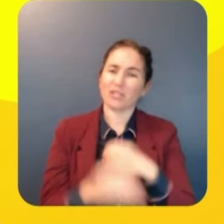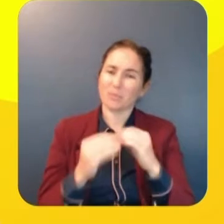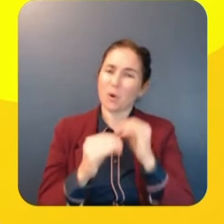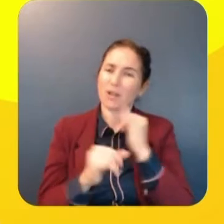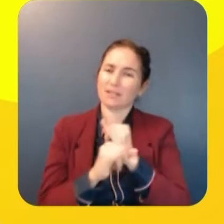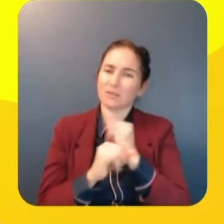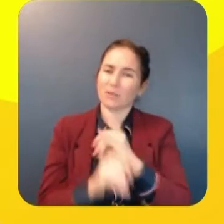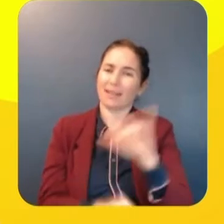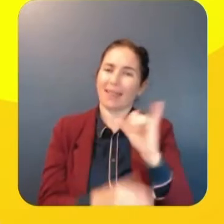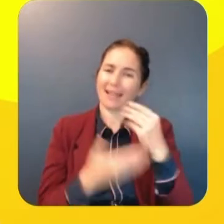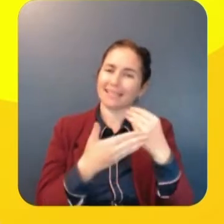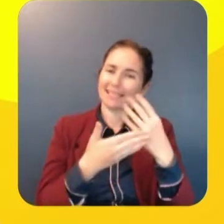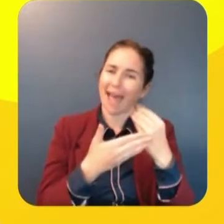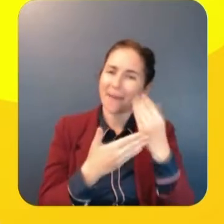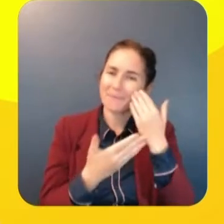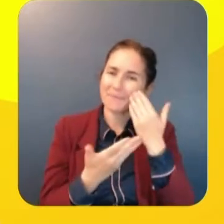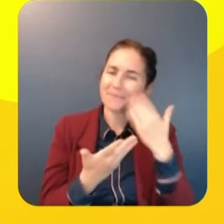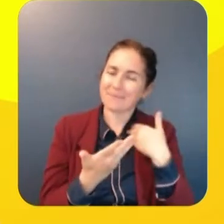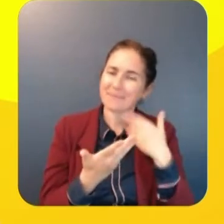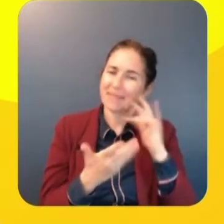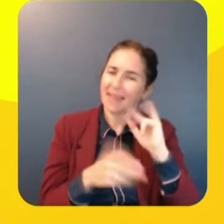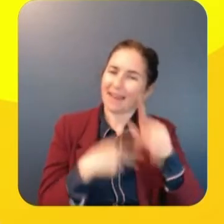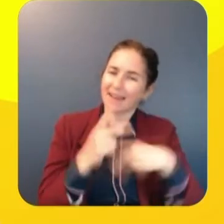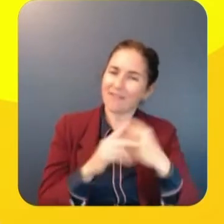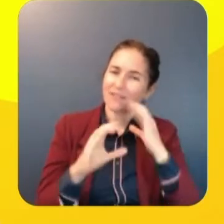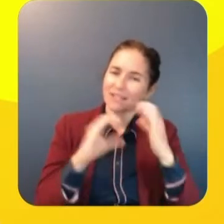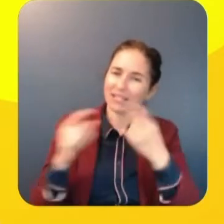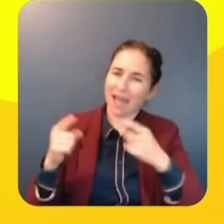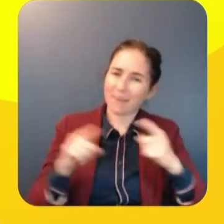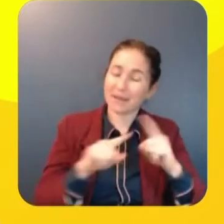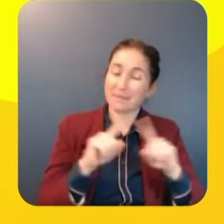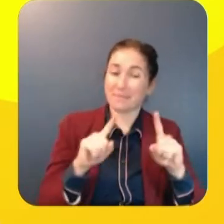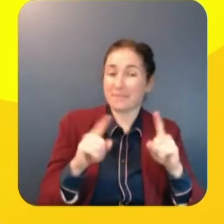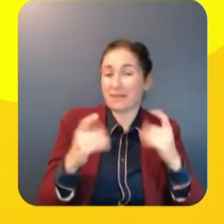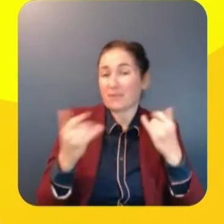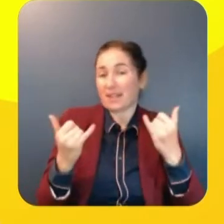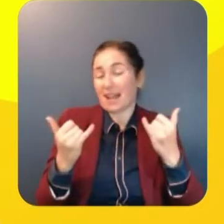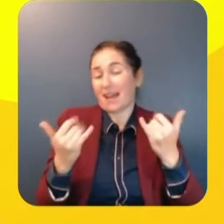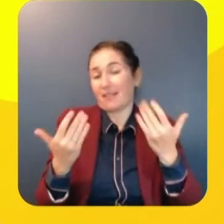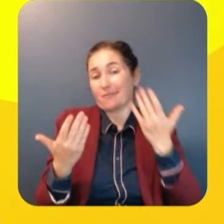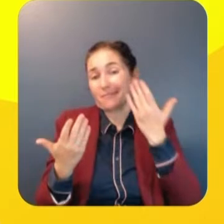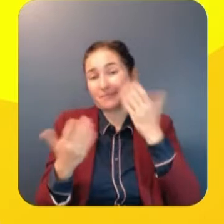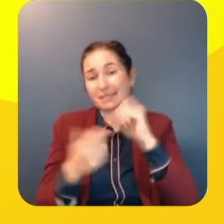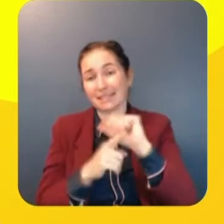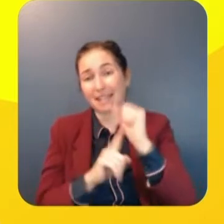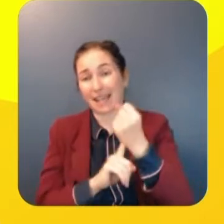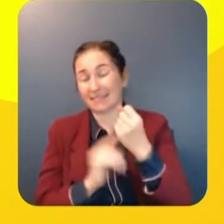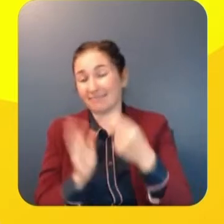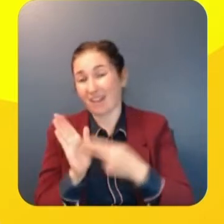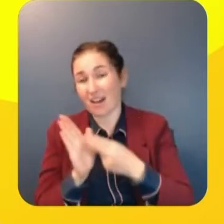or those kinds of conversations are happening, but where we are today as a society, and I'll be honest, I'm a communicator, right?